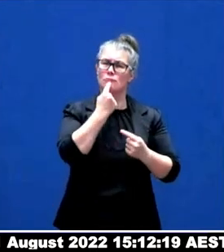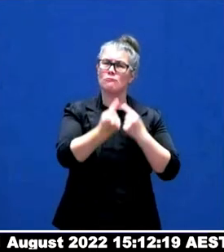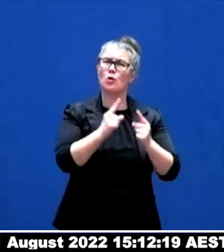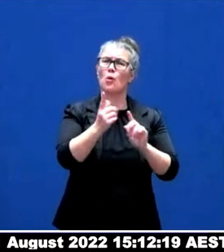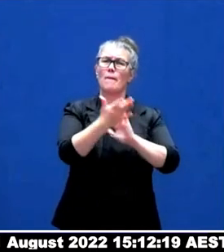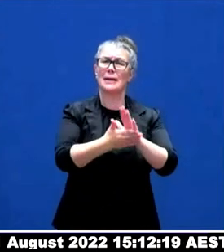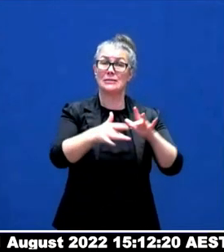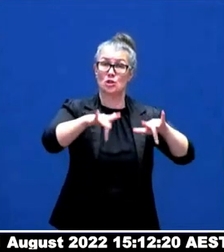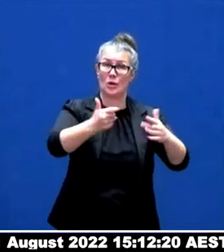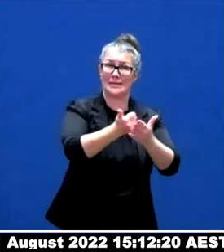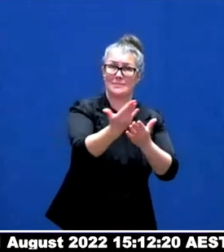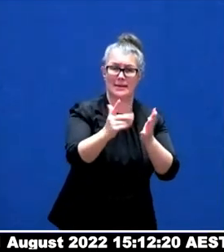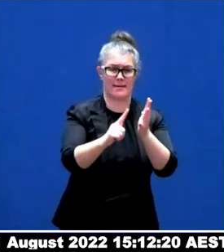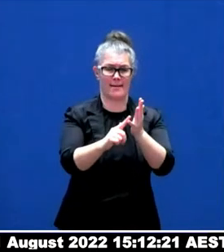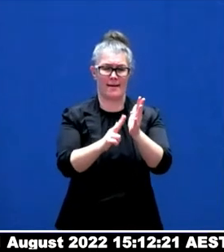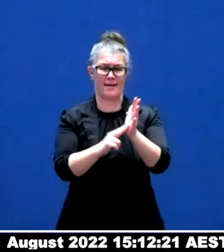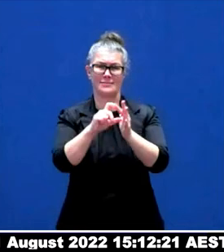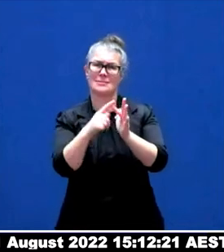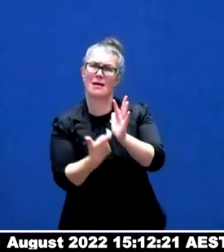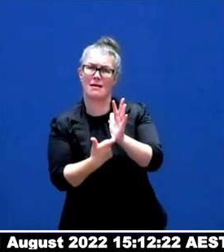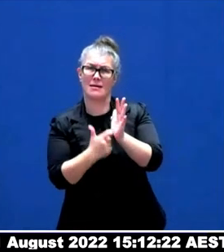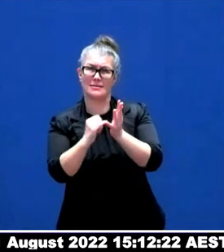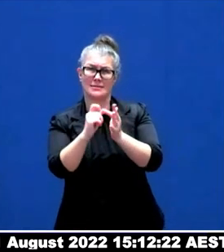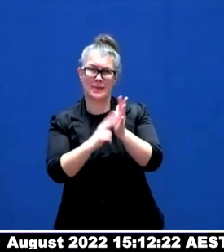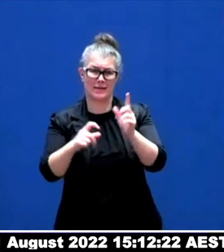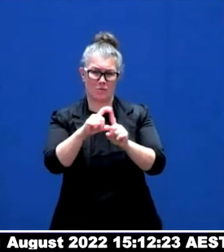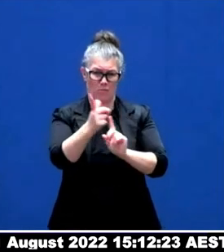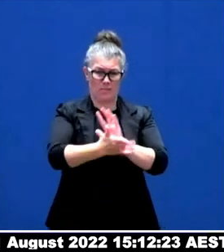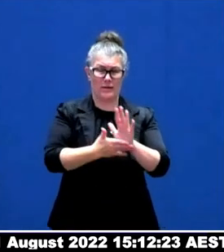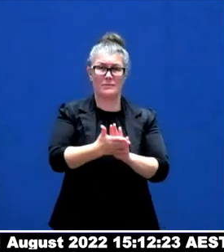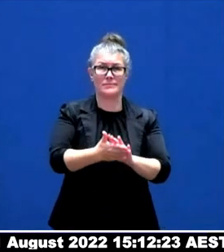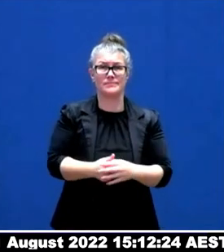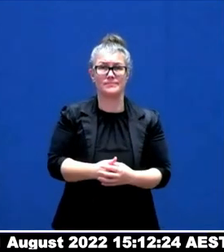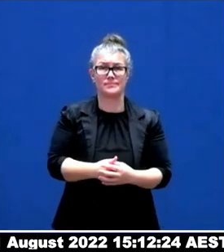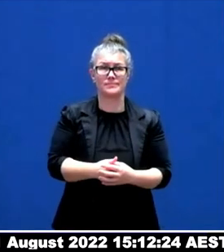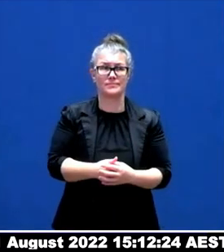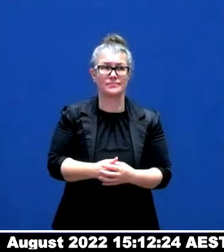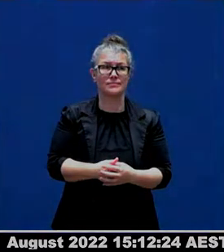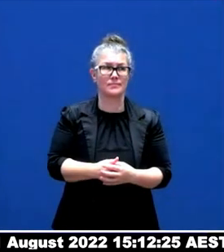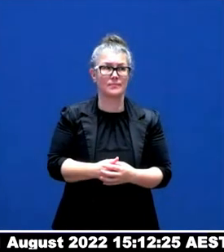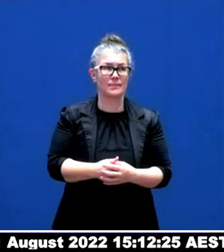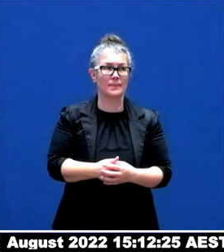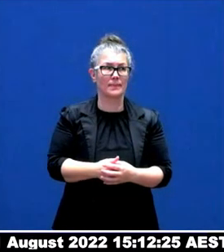Well, I think they explained, it's not really an under-spend.